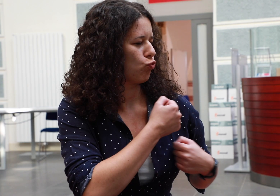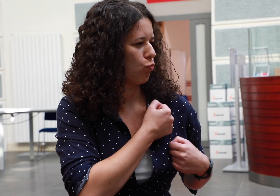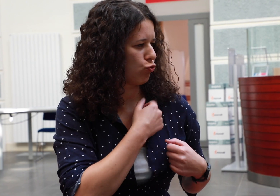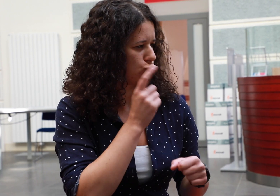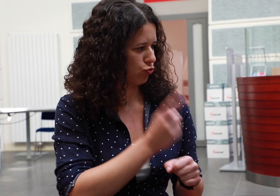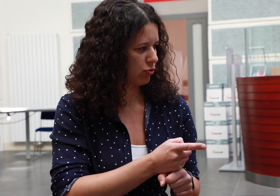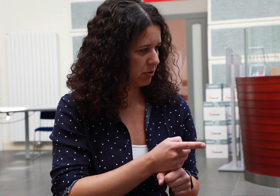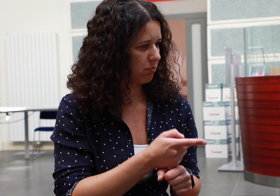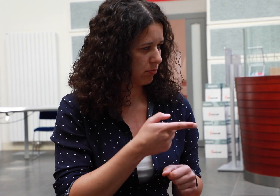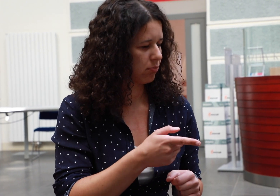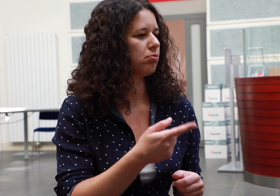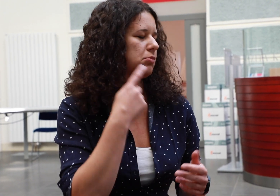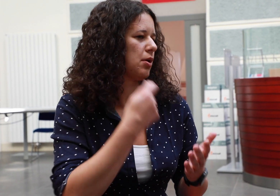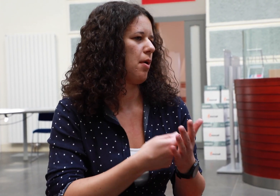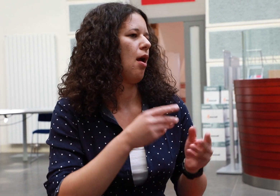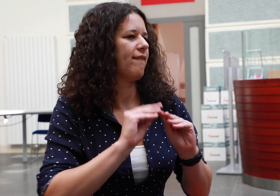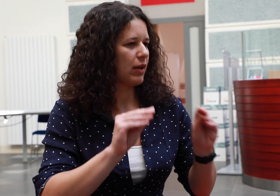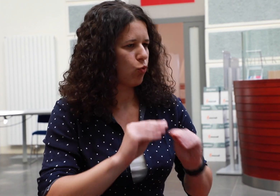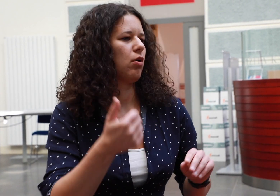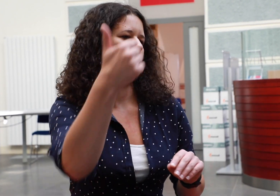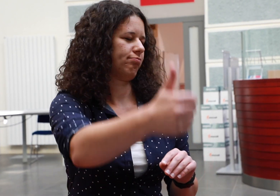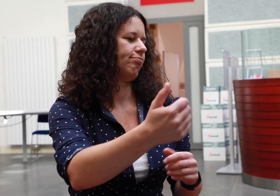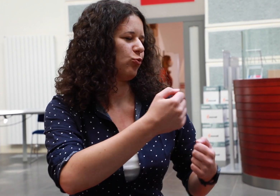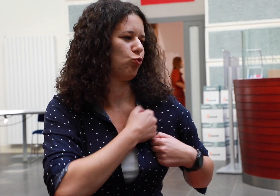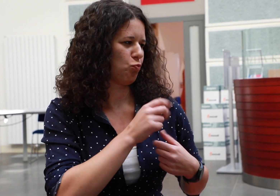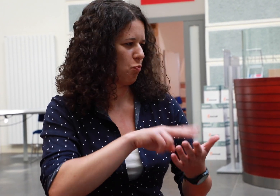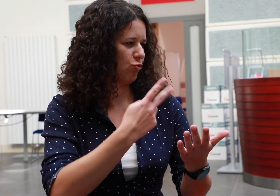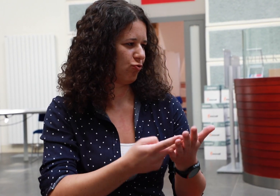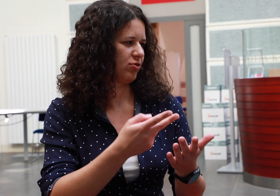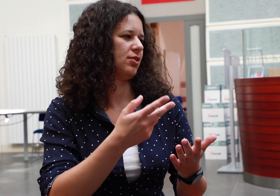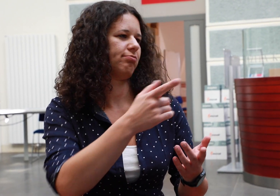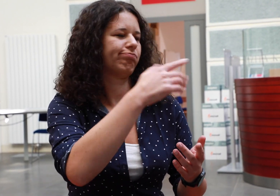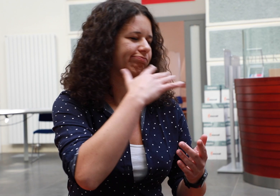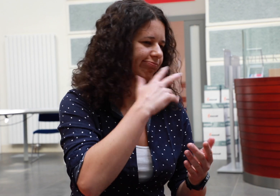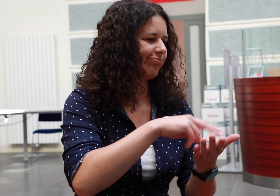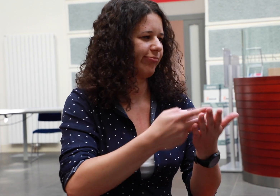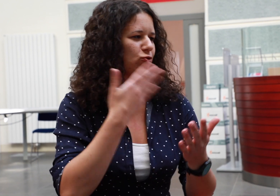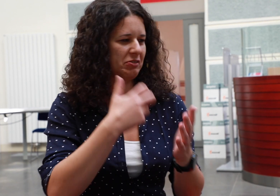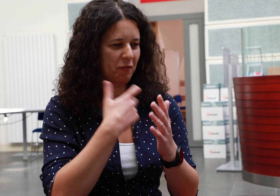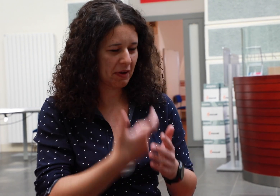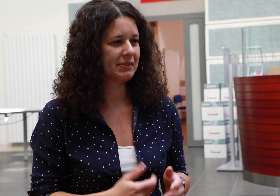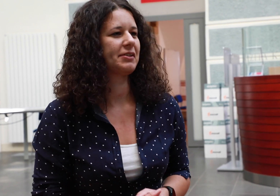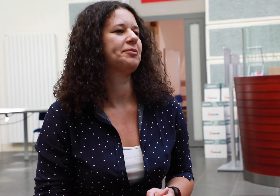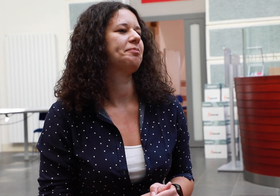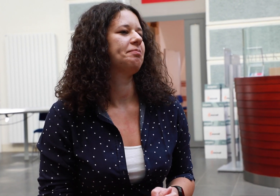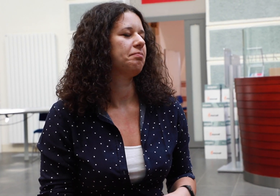I often asked for interpretation in my classes. I had someone who interpreted everything the teacher said.